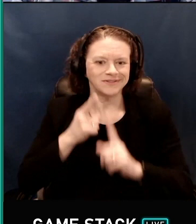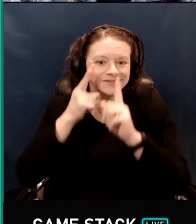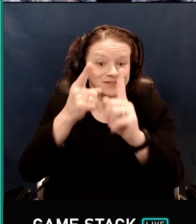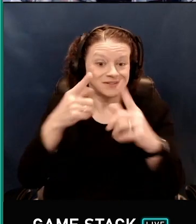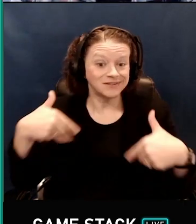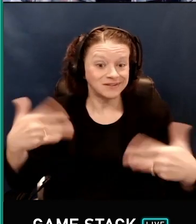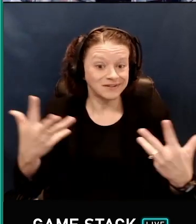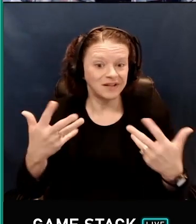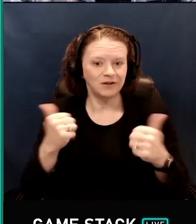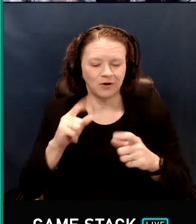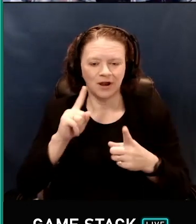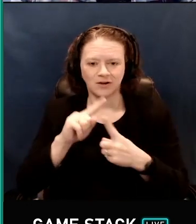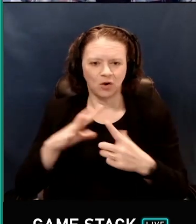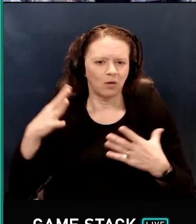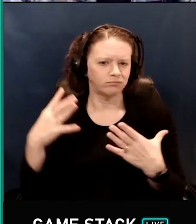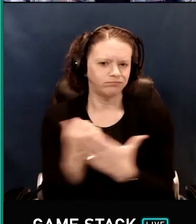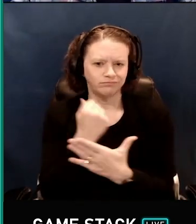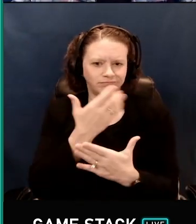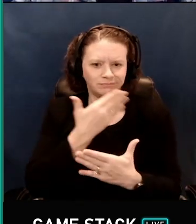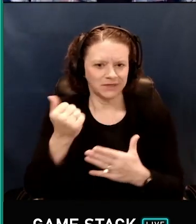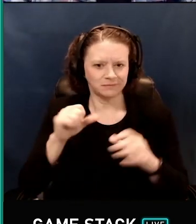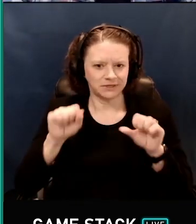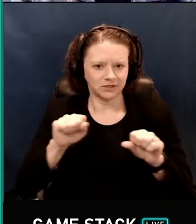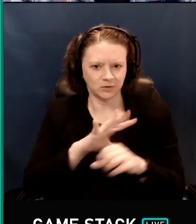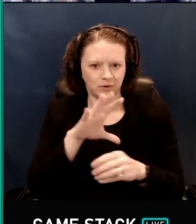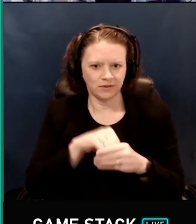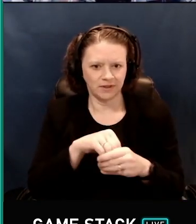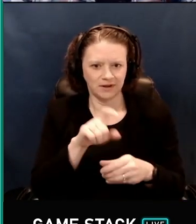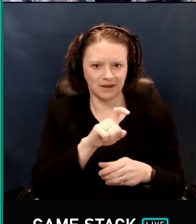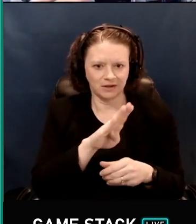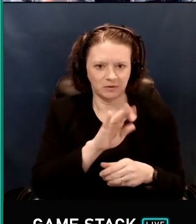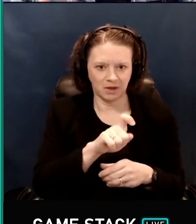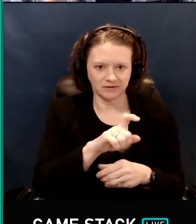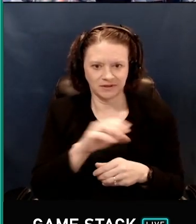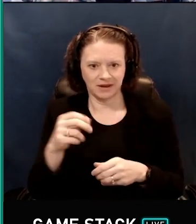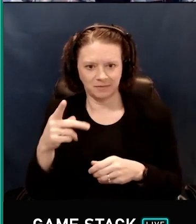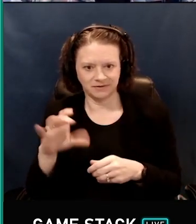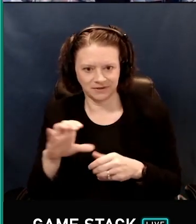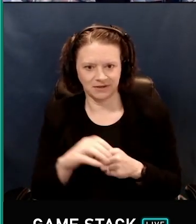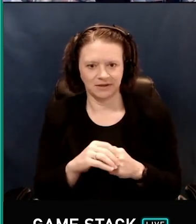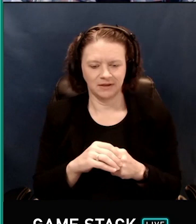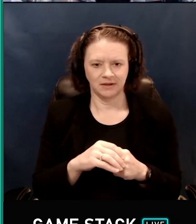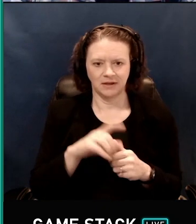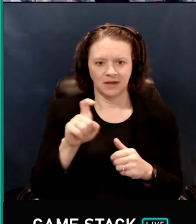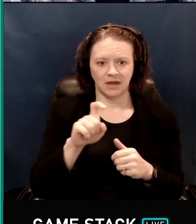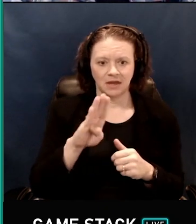the potential on both Xbox and PC. The Xbox Velocity architecture, if you've read about it, it